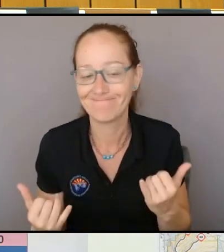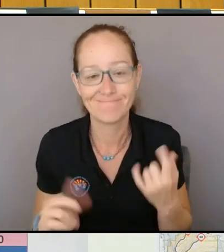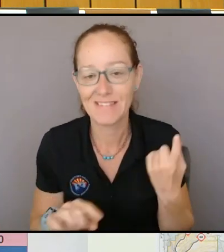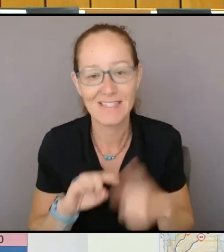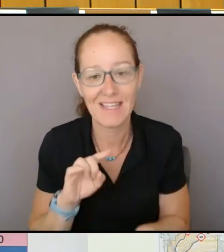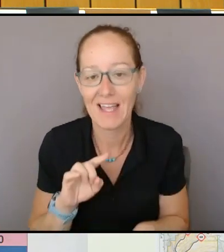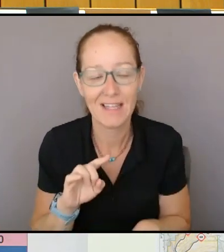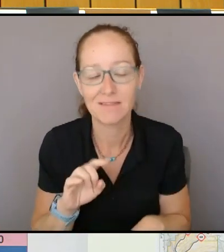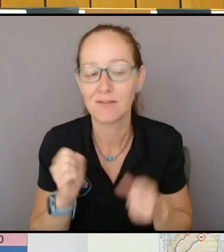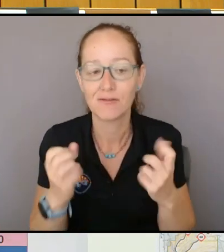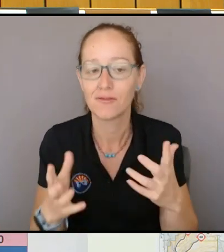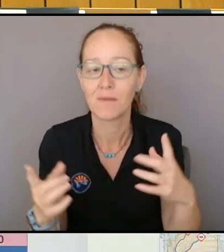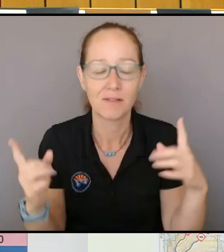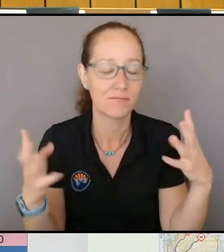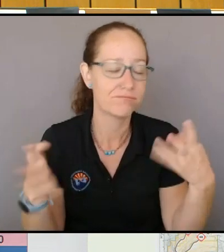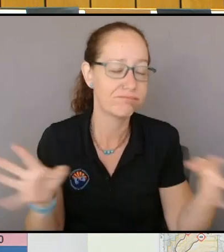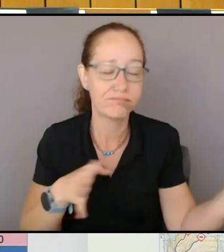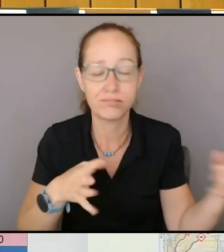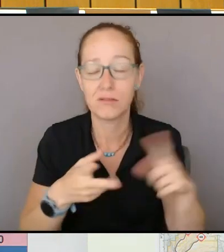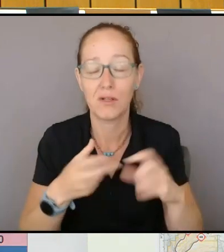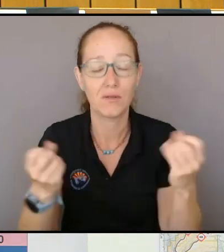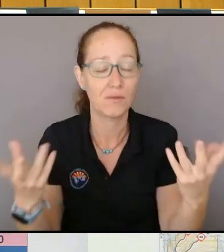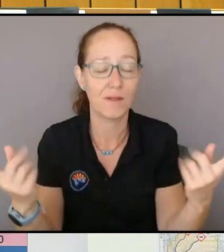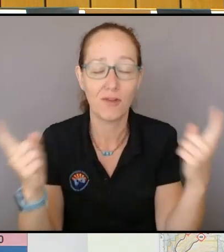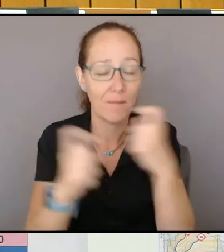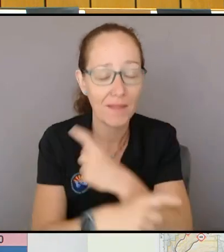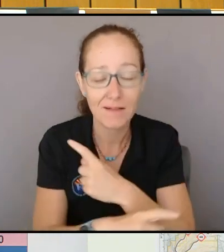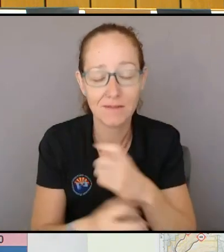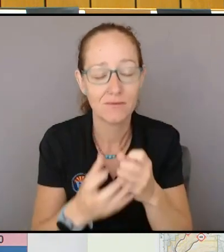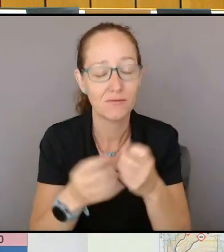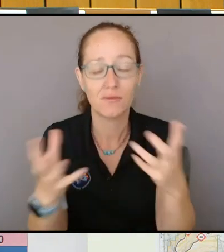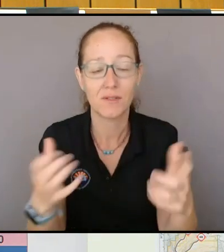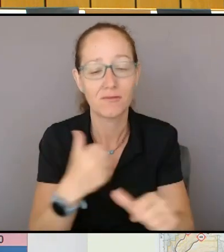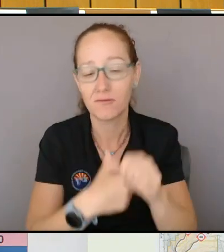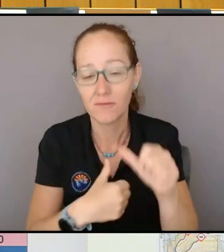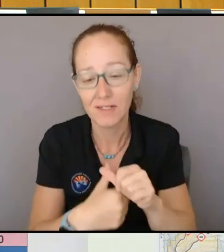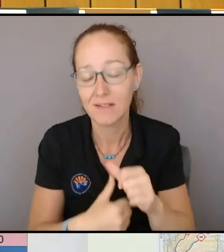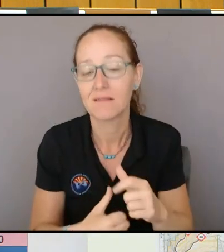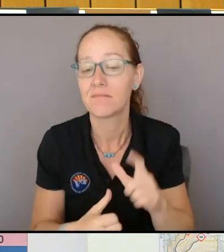So, we are working on it and as soon as conditions allow, we're